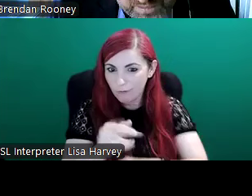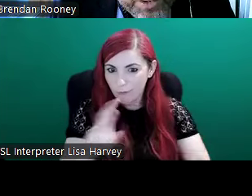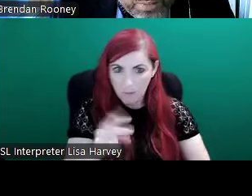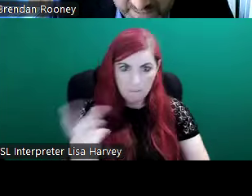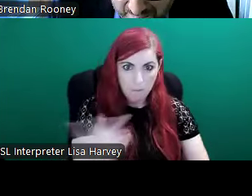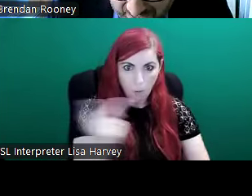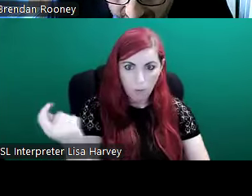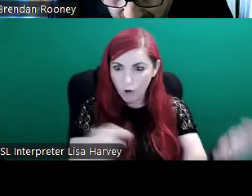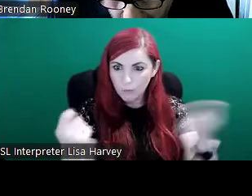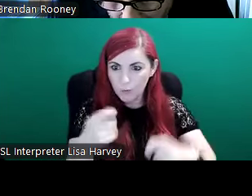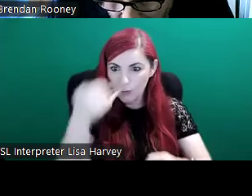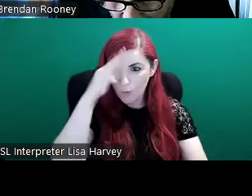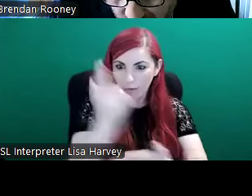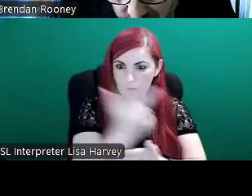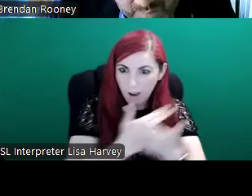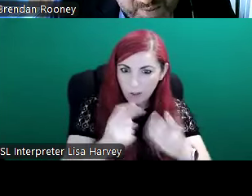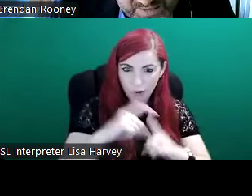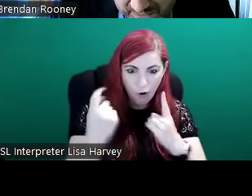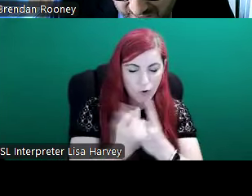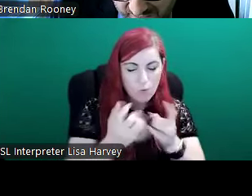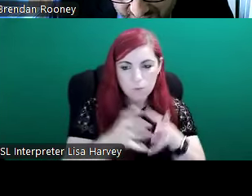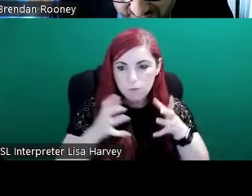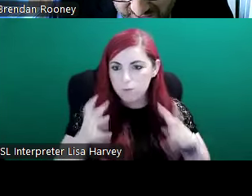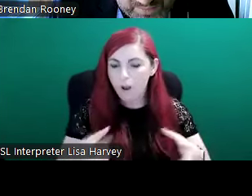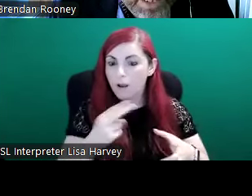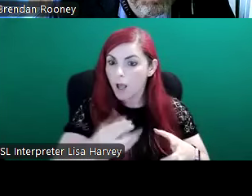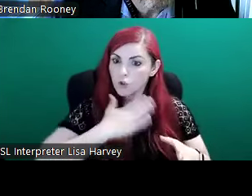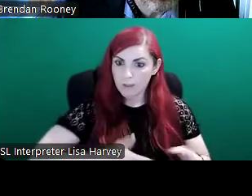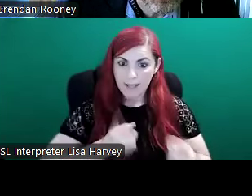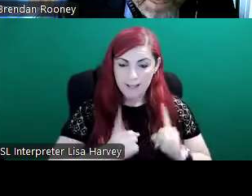culture was immense, and not just as practicing artists, though that's been the focus